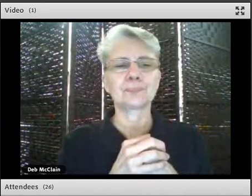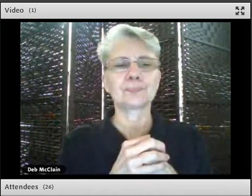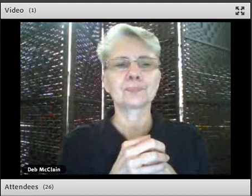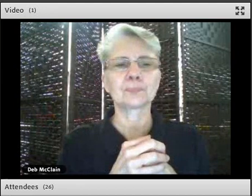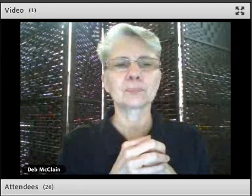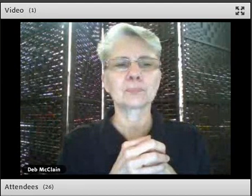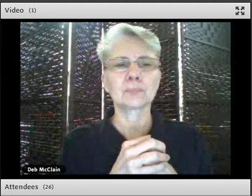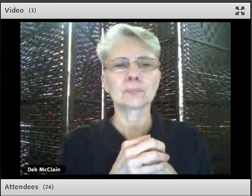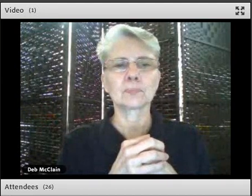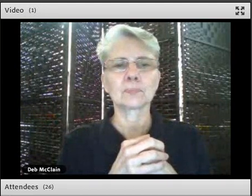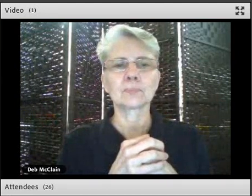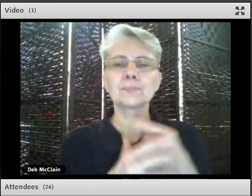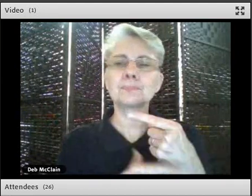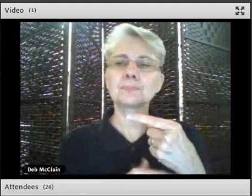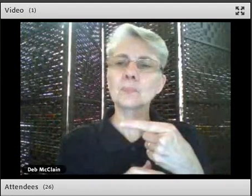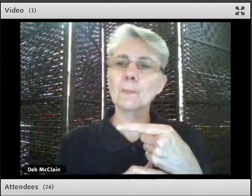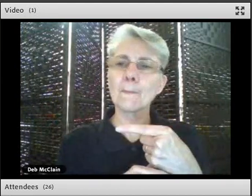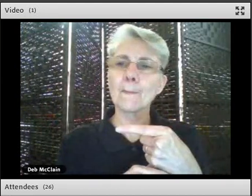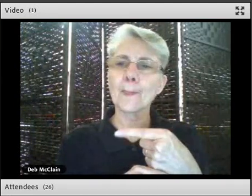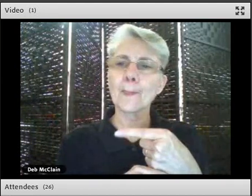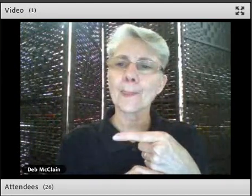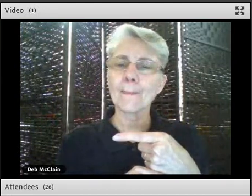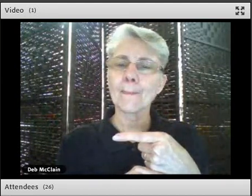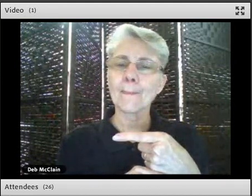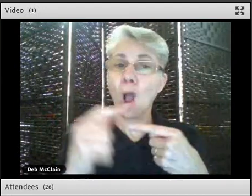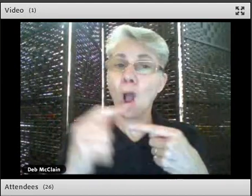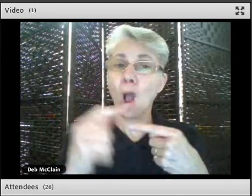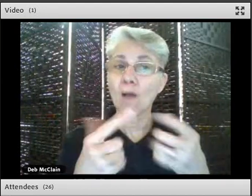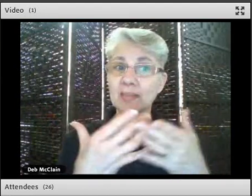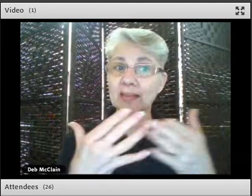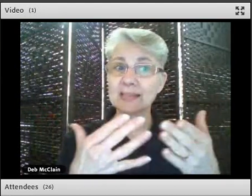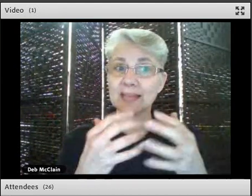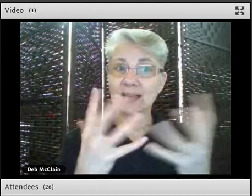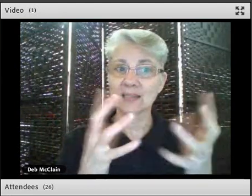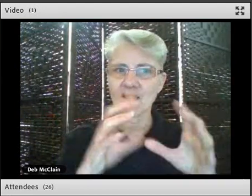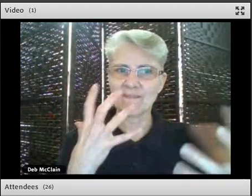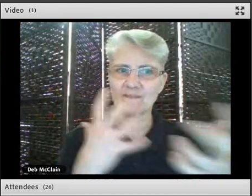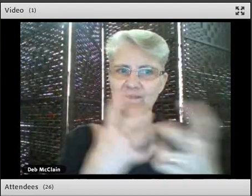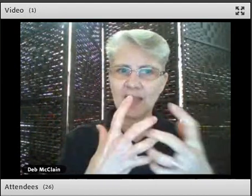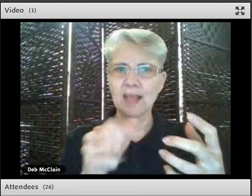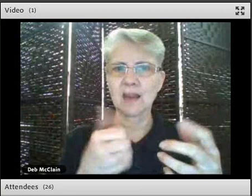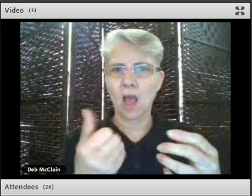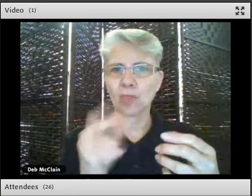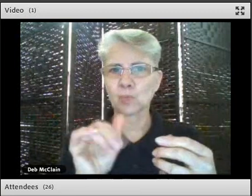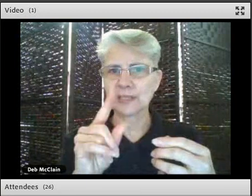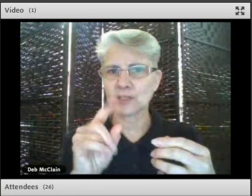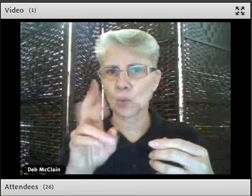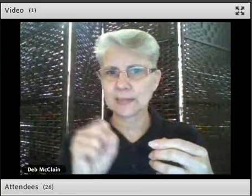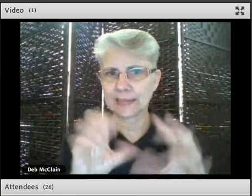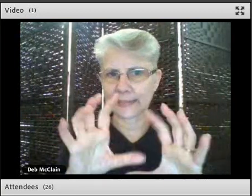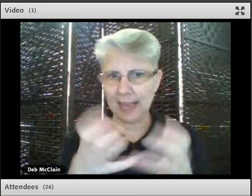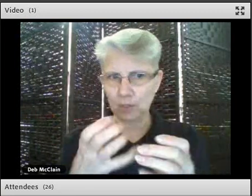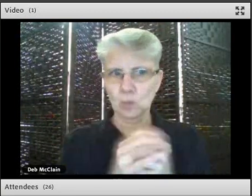as do anything -- any tangible types of audio resources. So they're all "other."